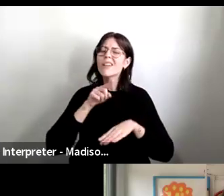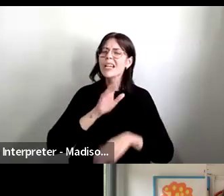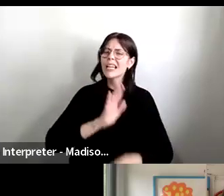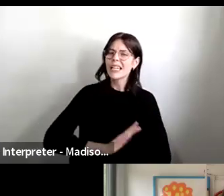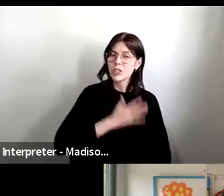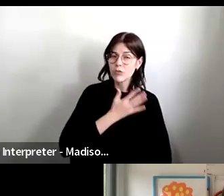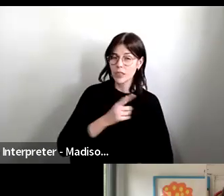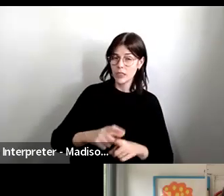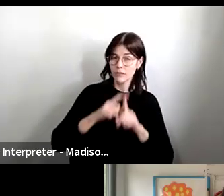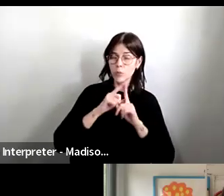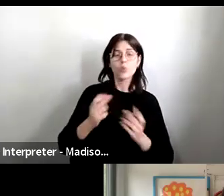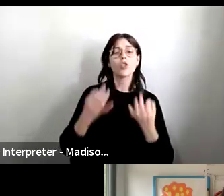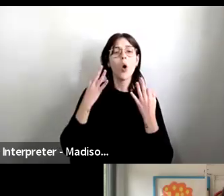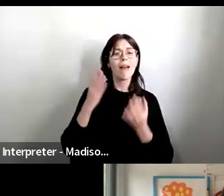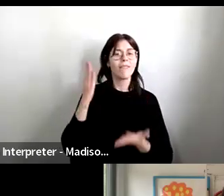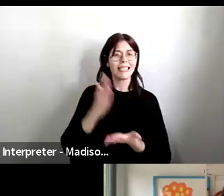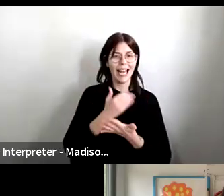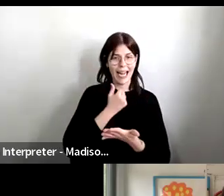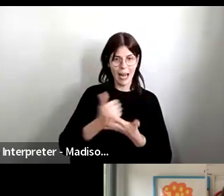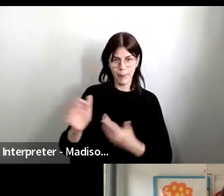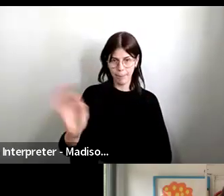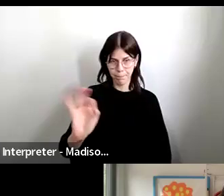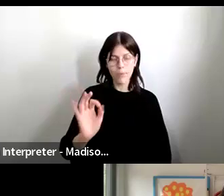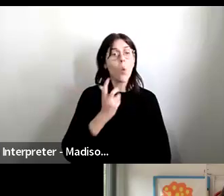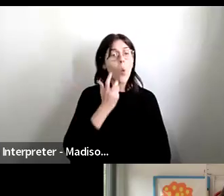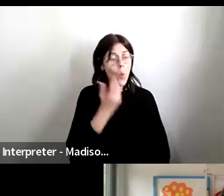We don't have an exact number because we are always trying to manage having enough